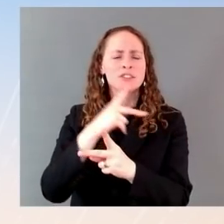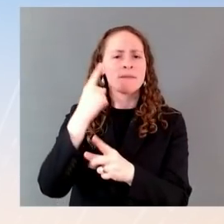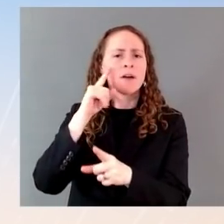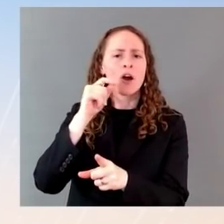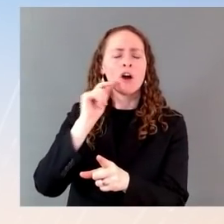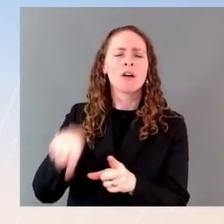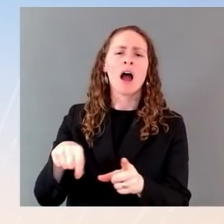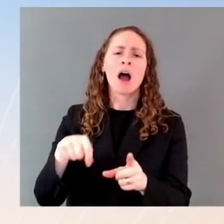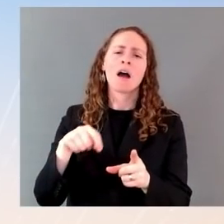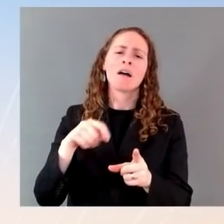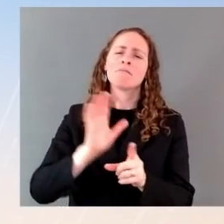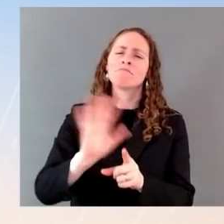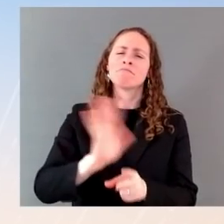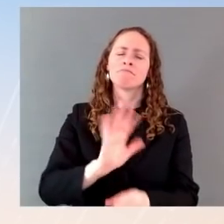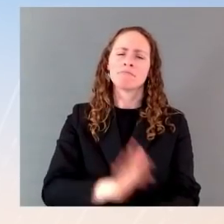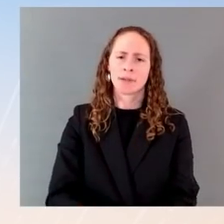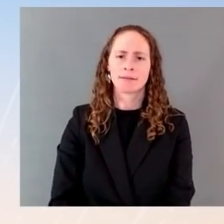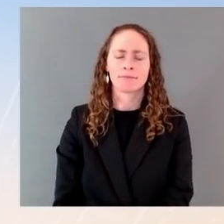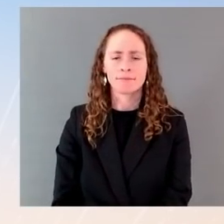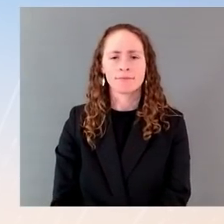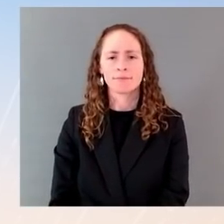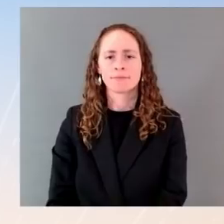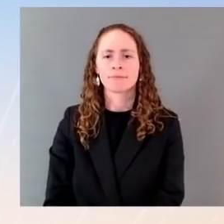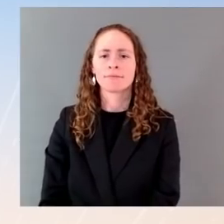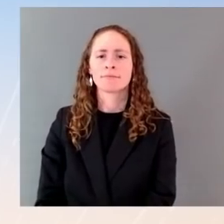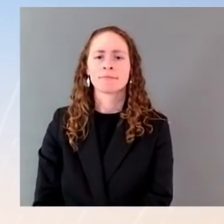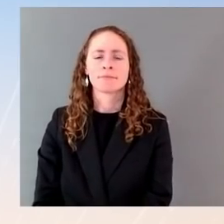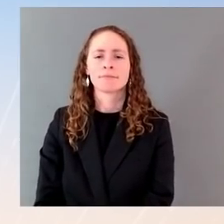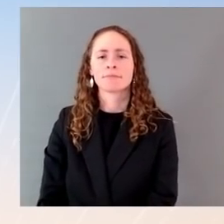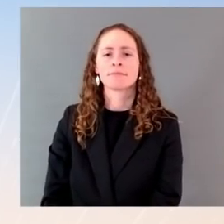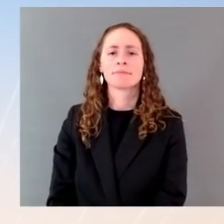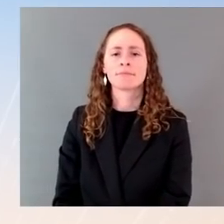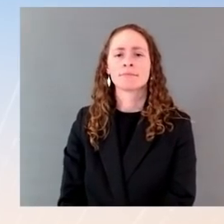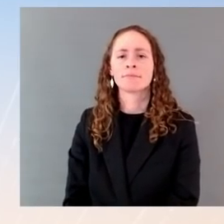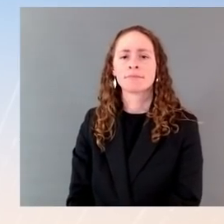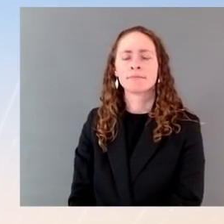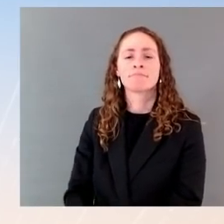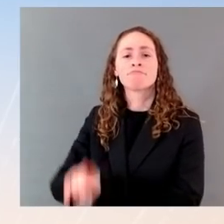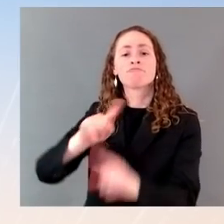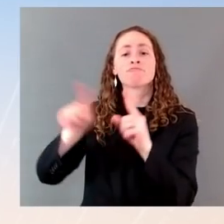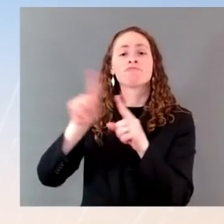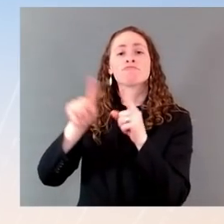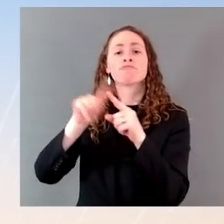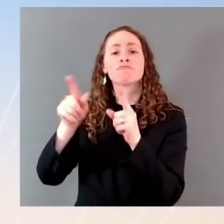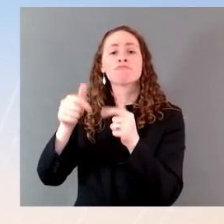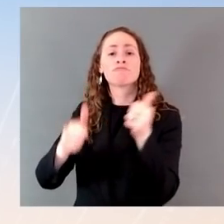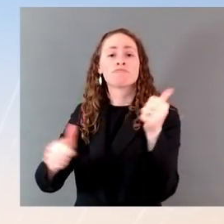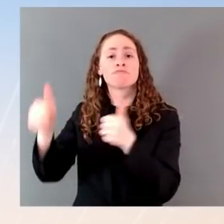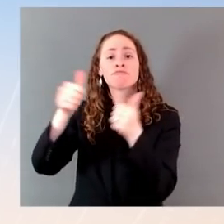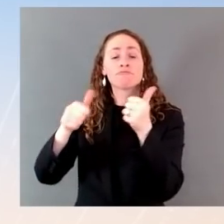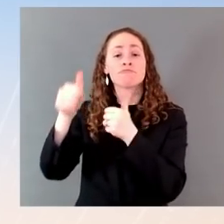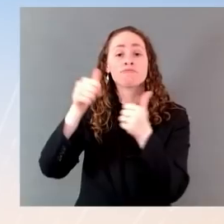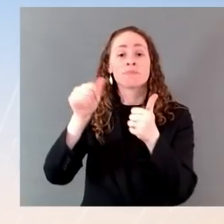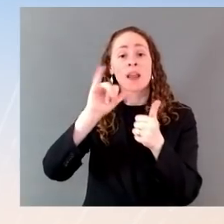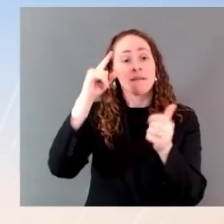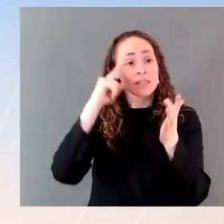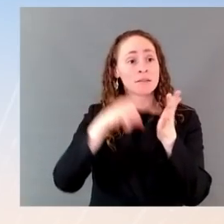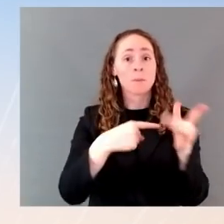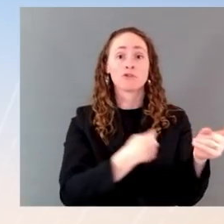because he believes it needs to be more than words; it needs to be actions. And I think he is certainly delivering on his values